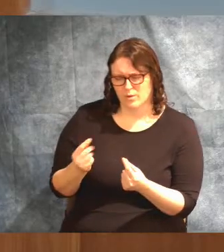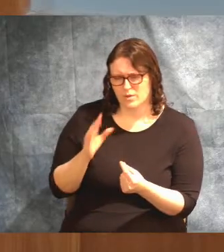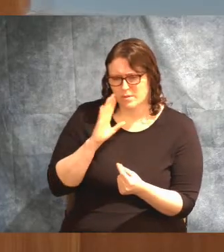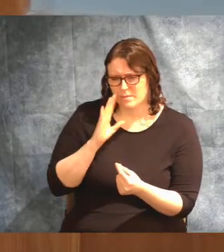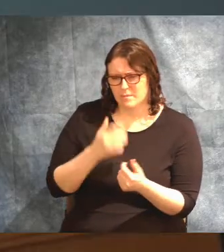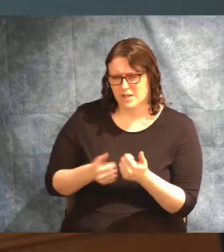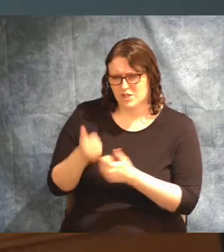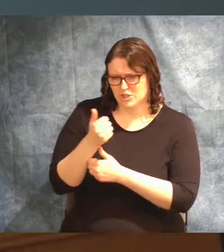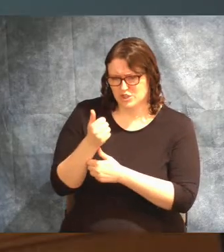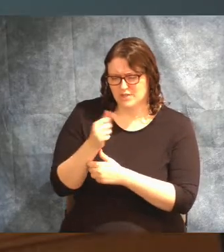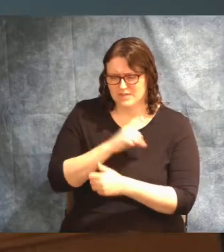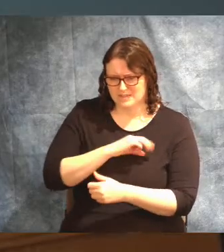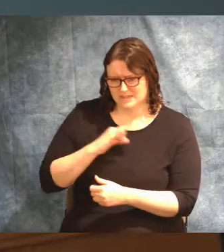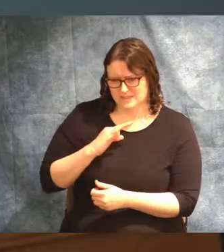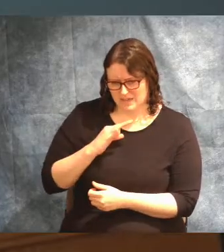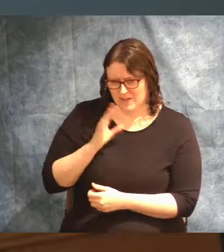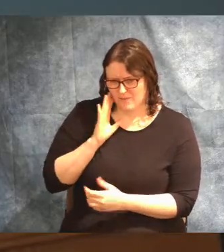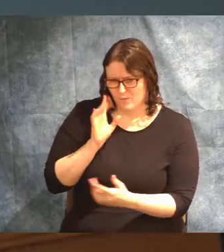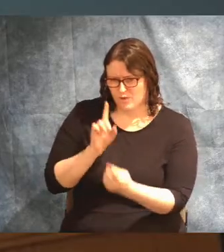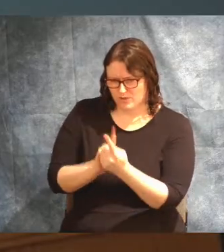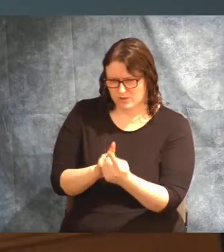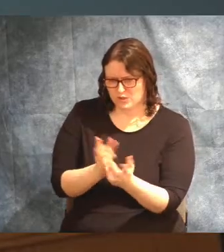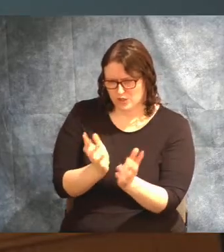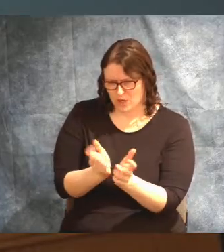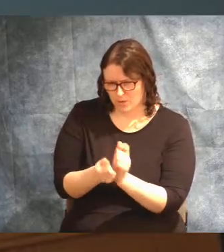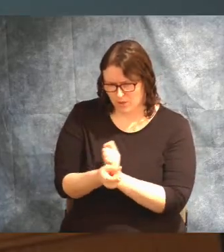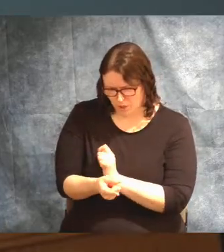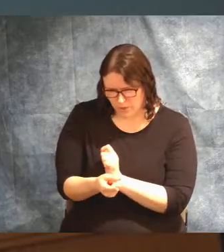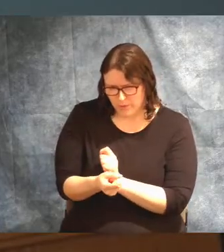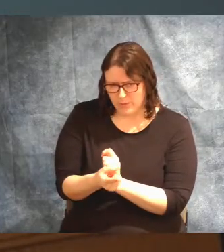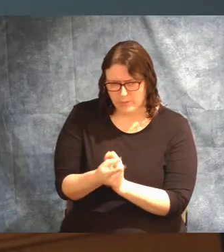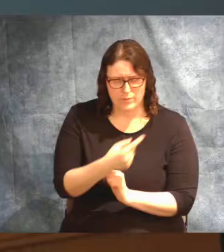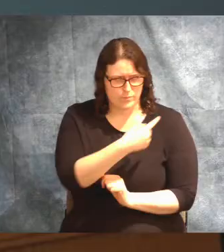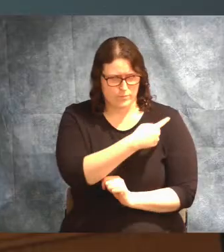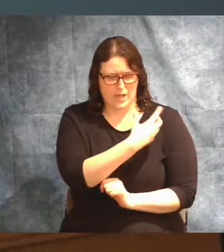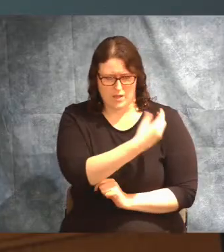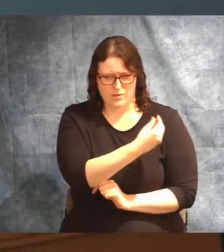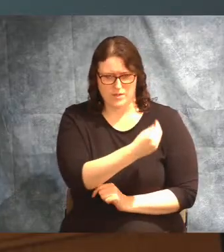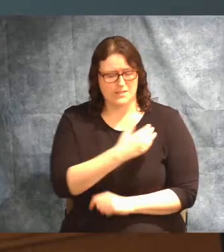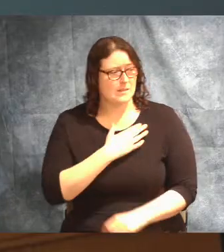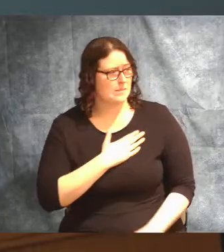staff, Bishop Hilton, talk to you when when you finished speaking and then we'll try to see how